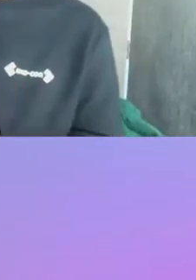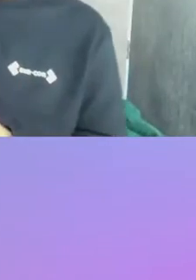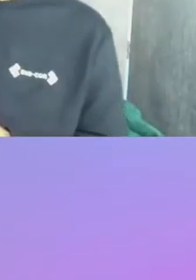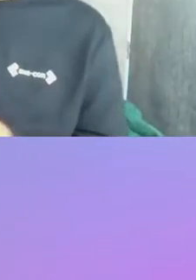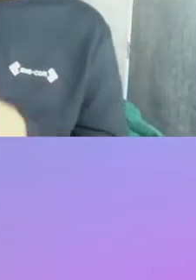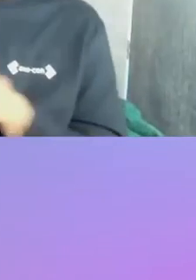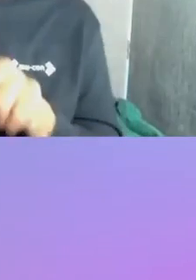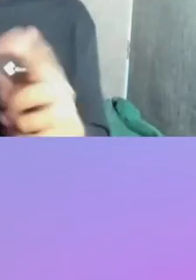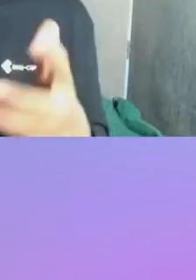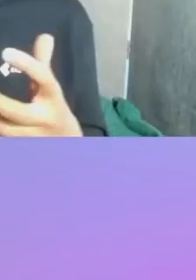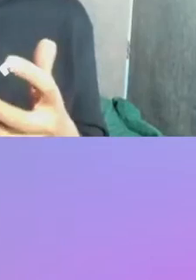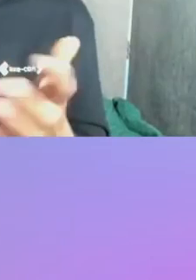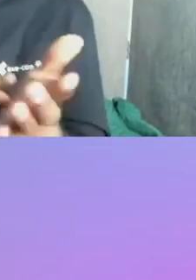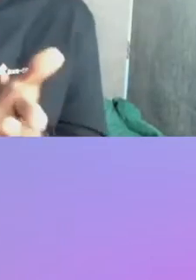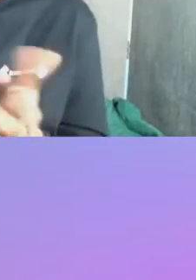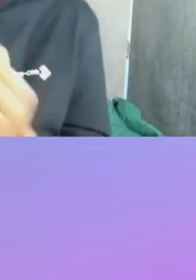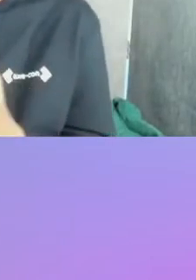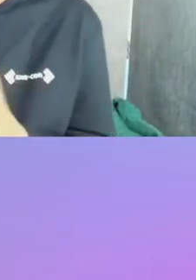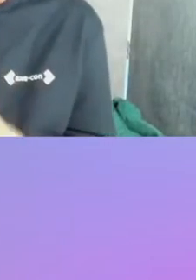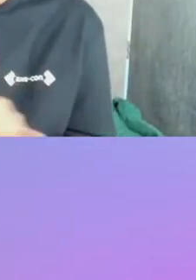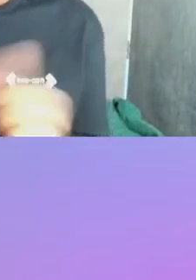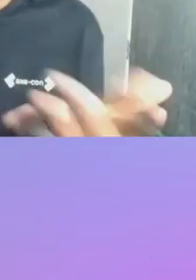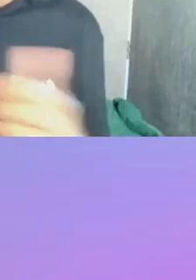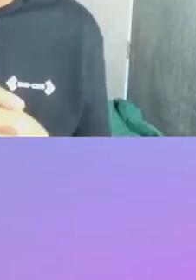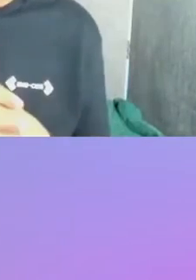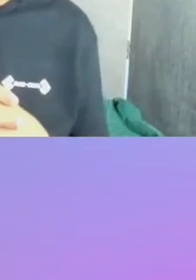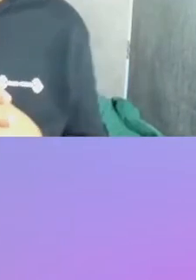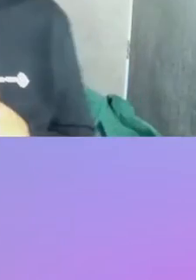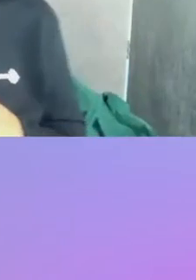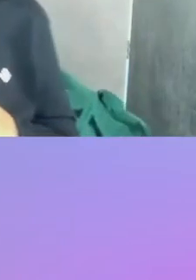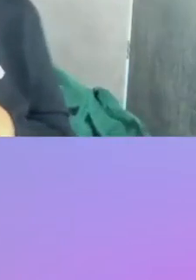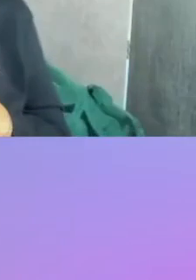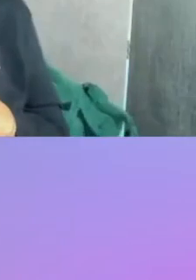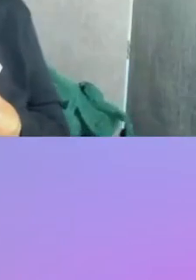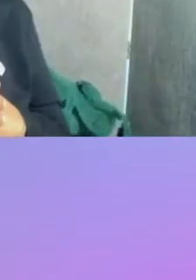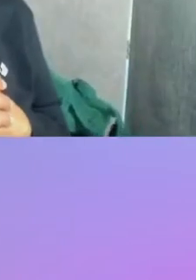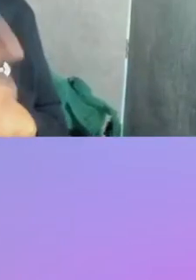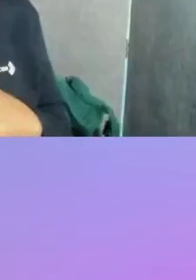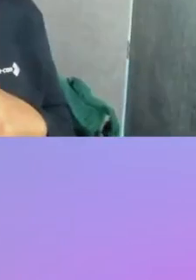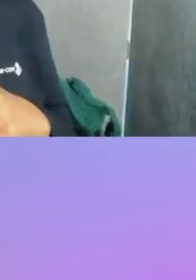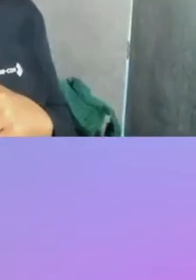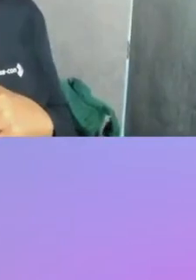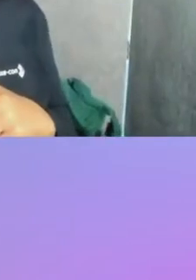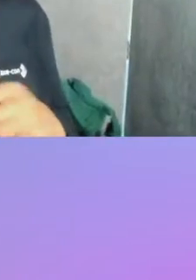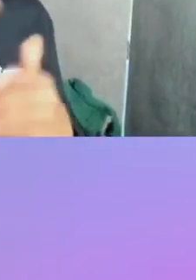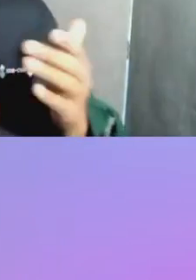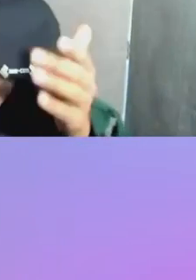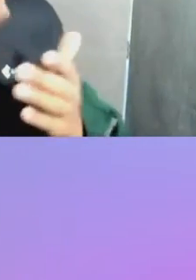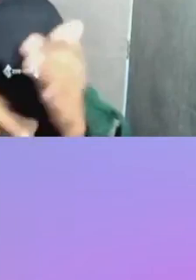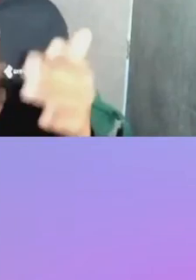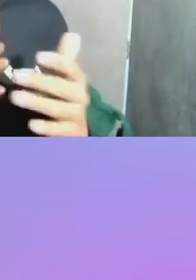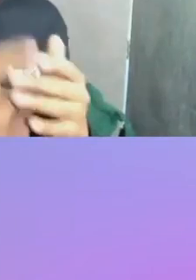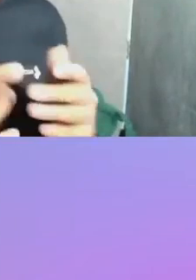story. Thank you. Signed someone who is recovering from a two-week panic attack a year. So help